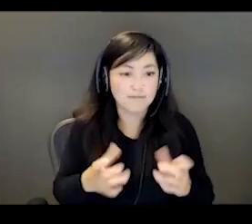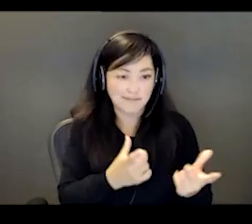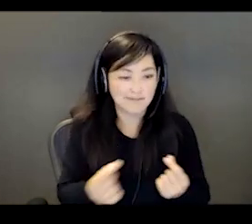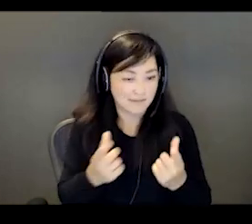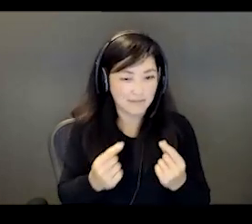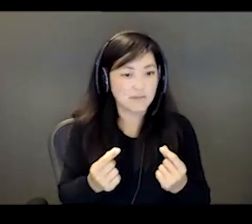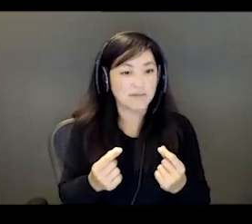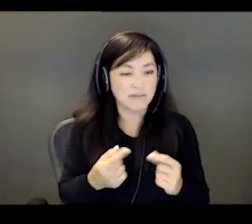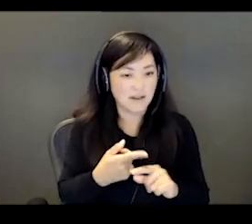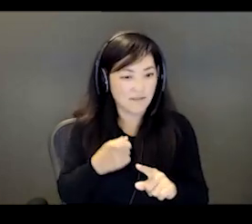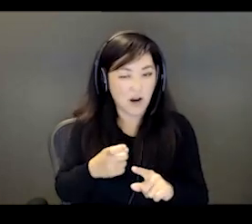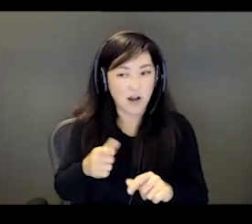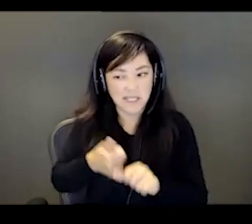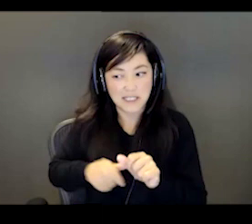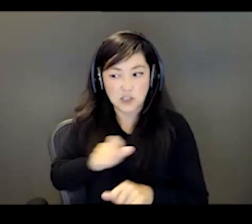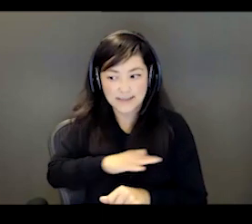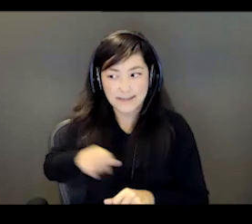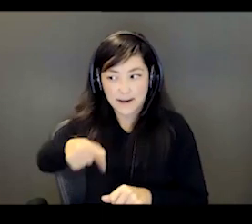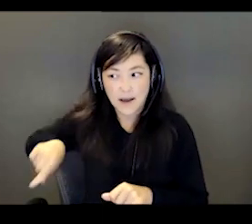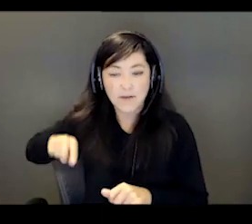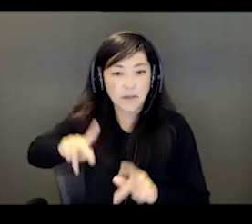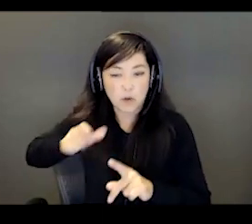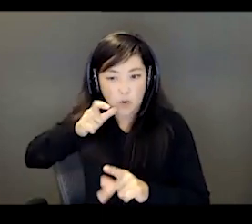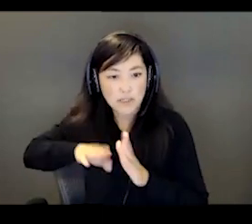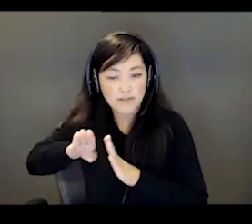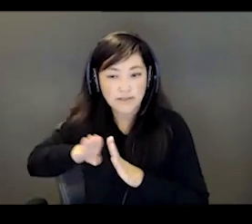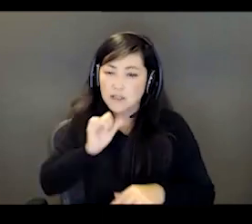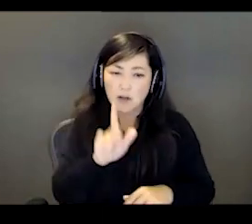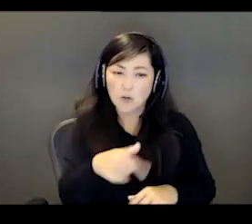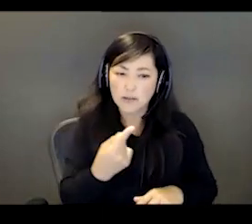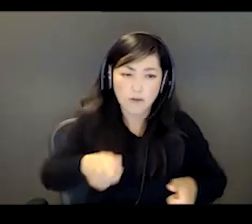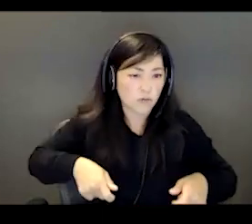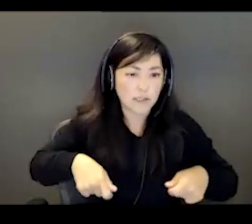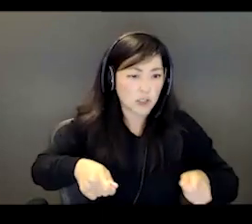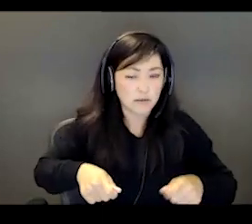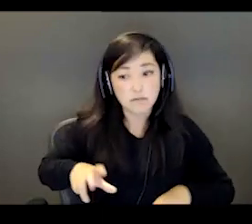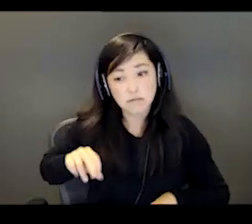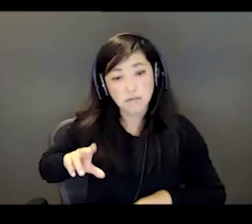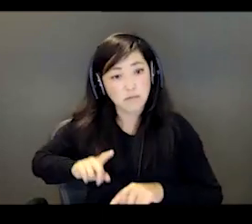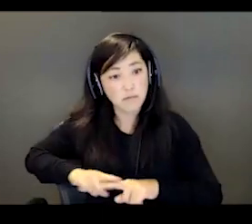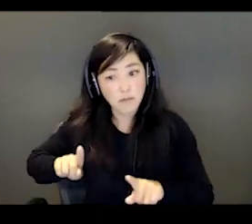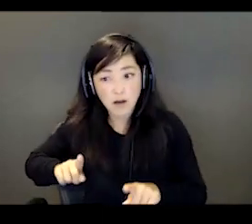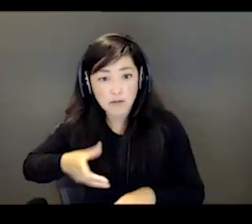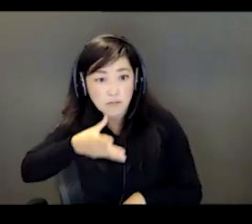And it's not just talking about wheelchair access, you know, it's people who are, you know, a mother with a baby stroller.